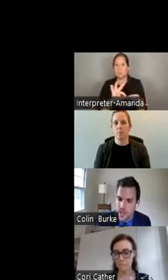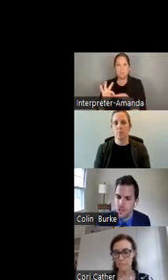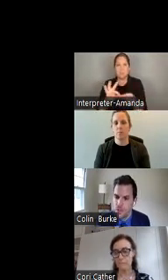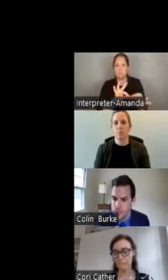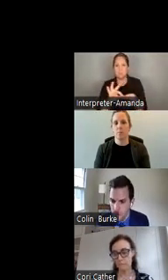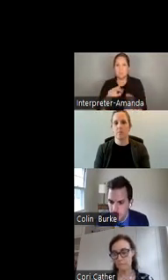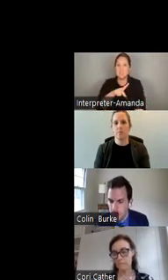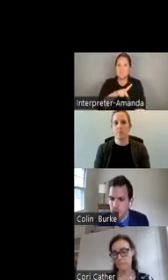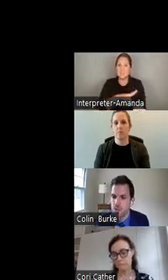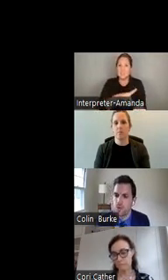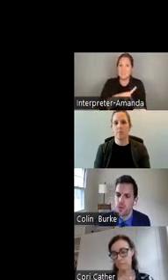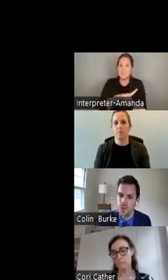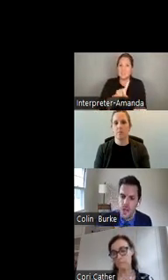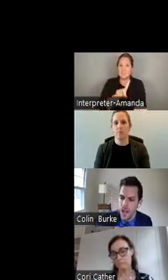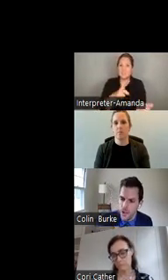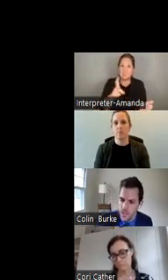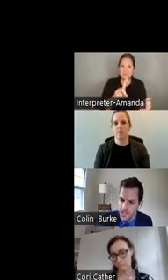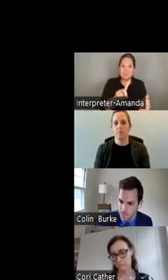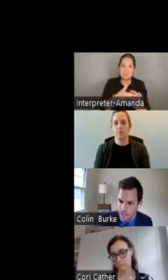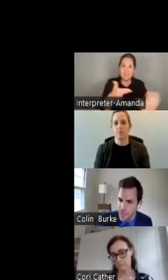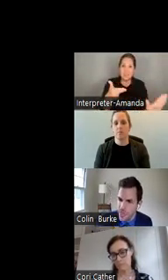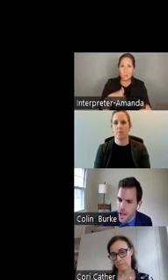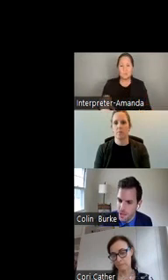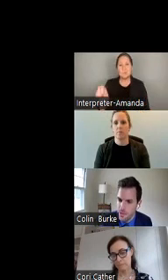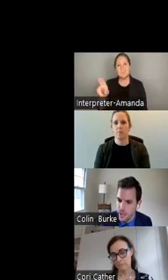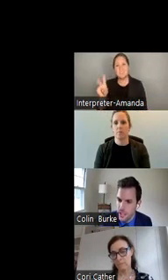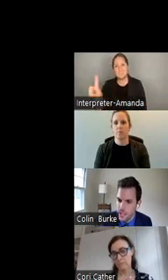diagnoses substance use disorders other things that we might have thought might be related